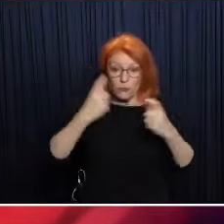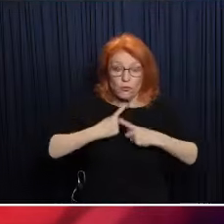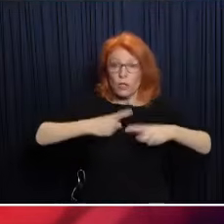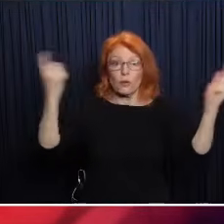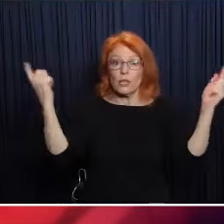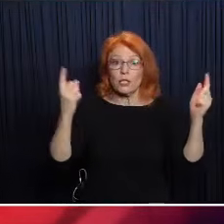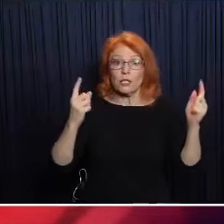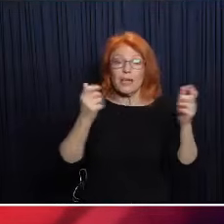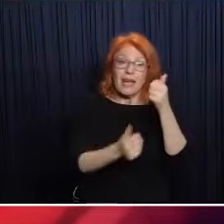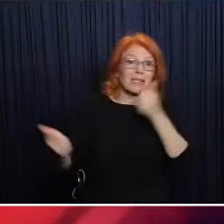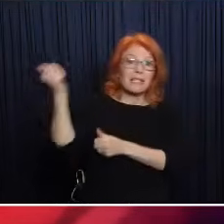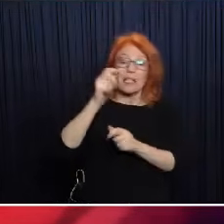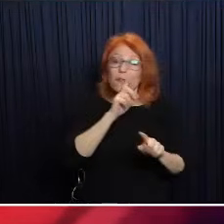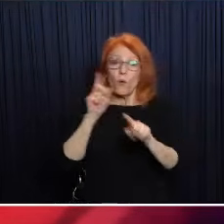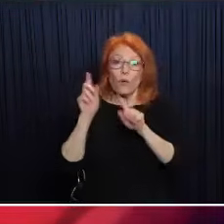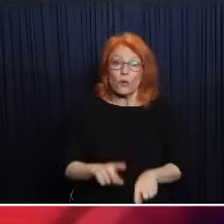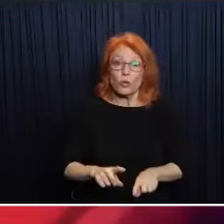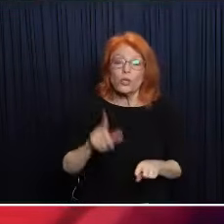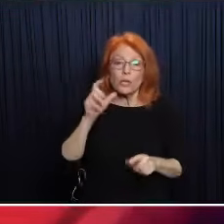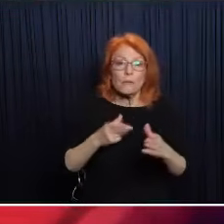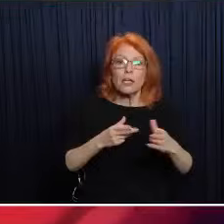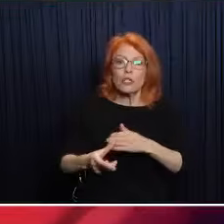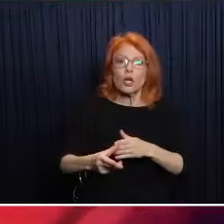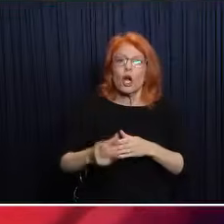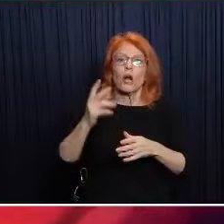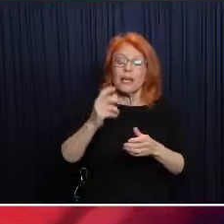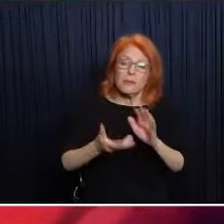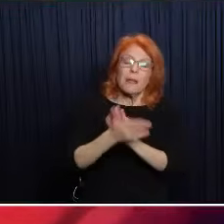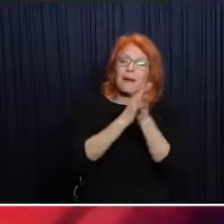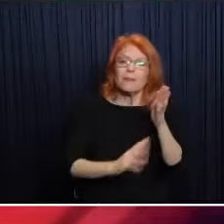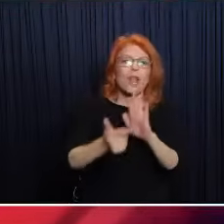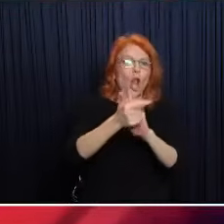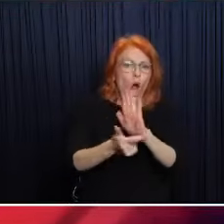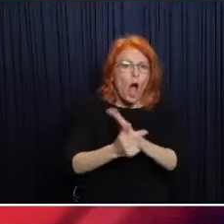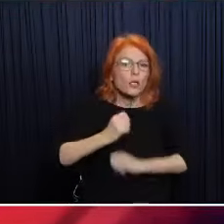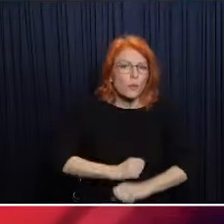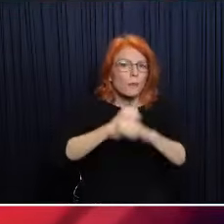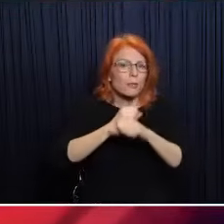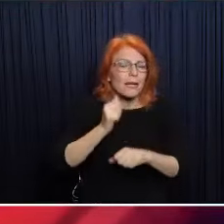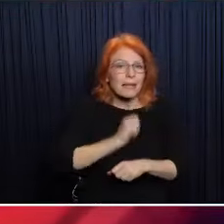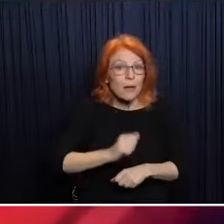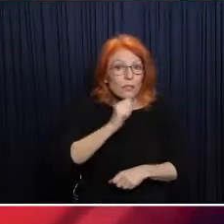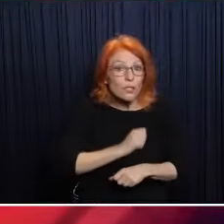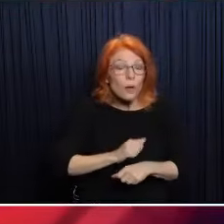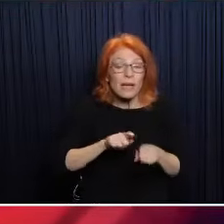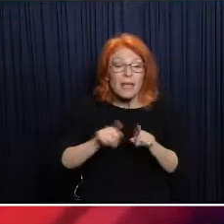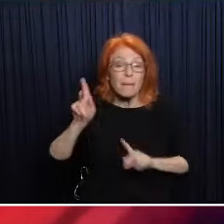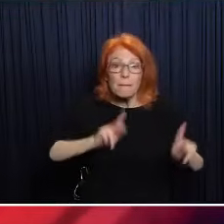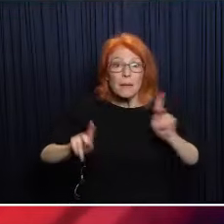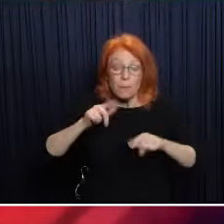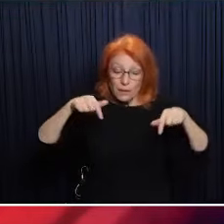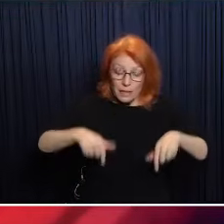SECURE BORDERS. EVERYTHING PRESIDENT TRUMP DID COULD BE DONE BY AN EXECUTIVE